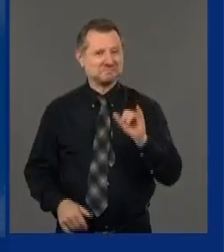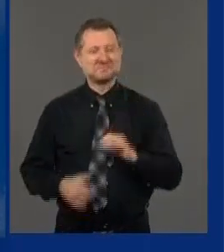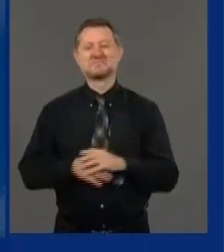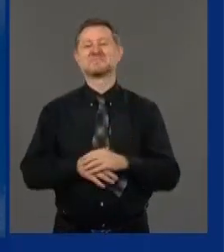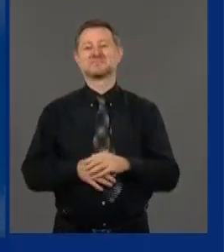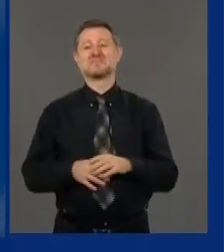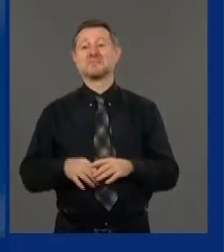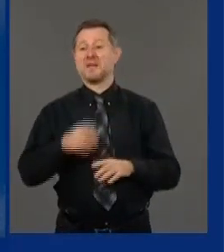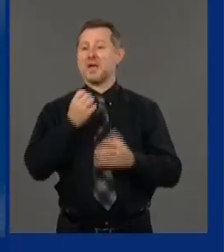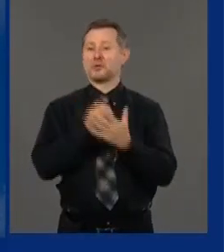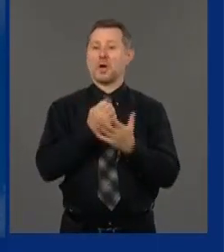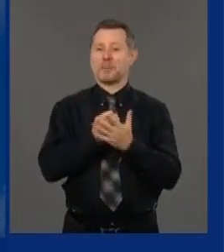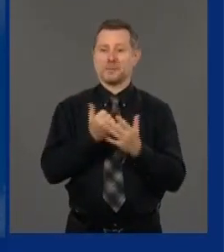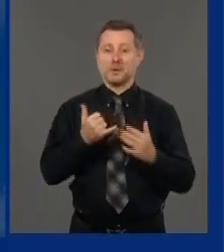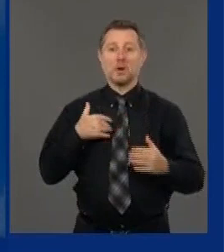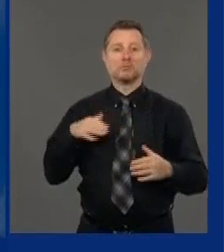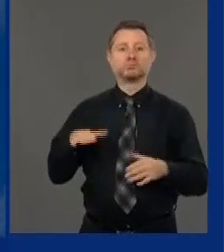IT, ECONOMY FALLS LIKE NIAGARA